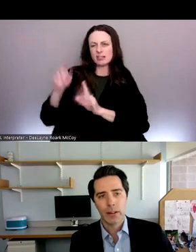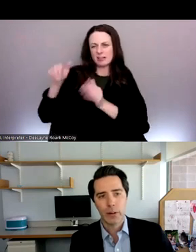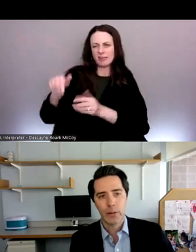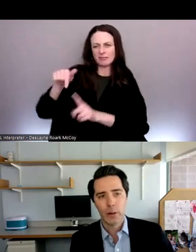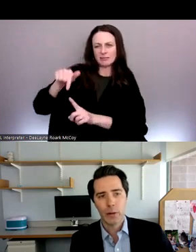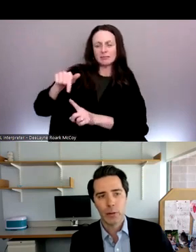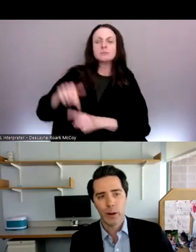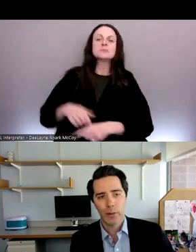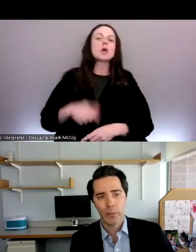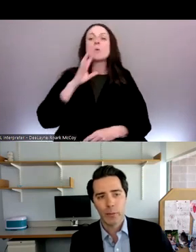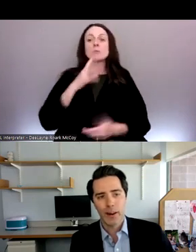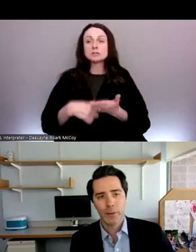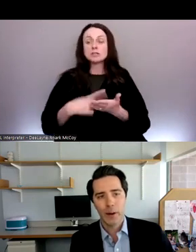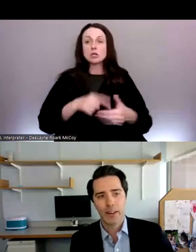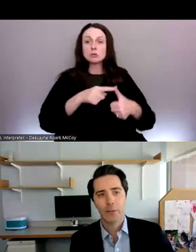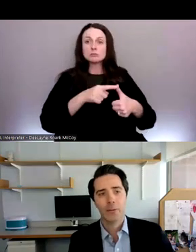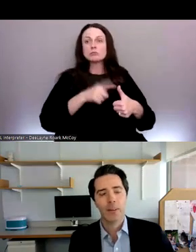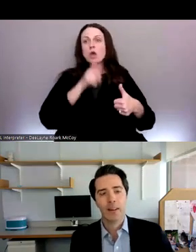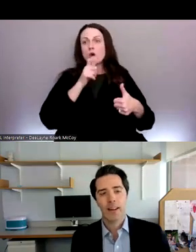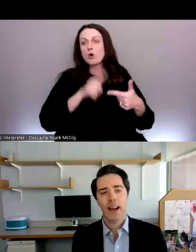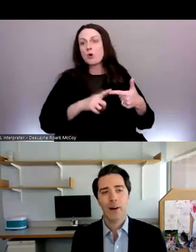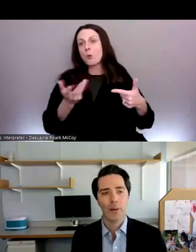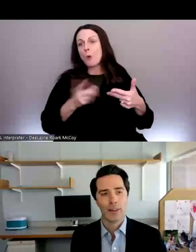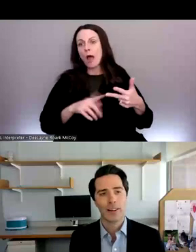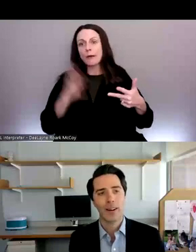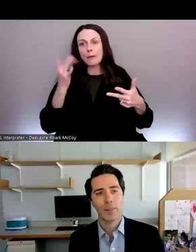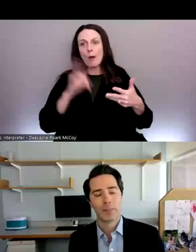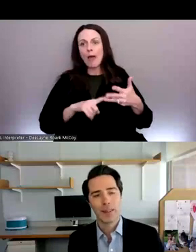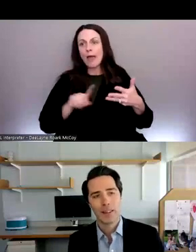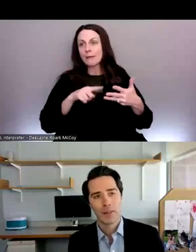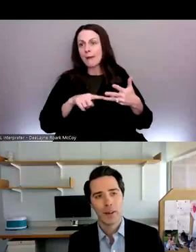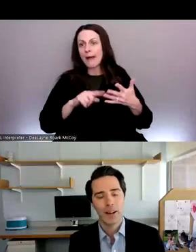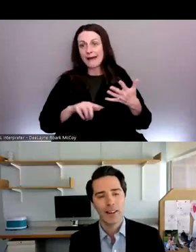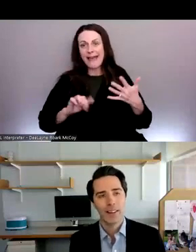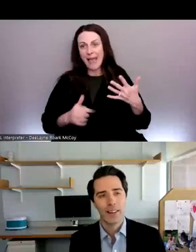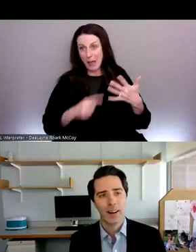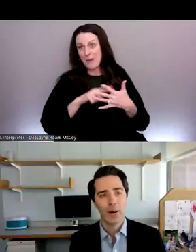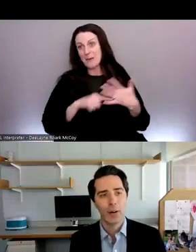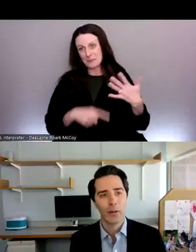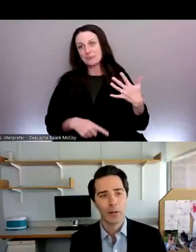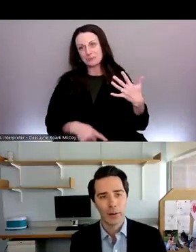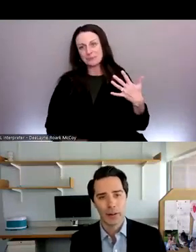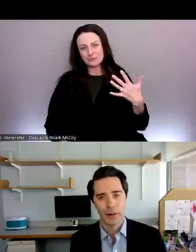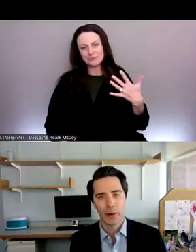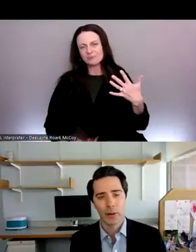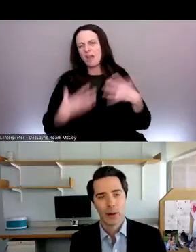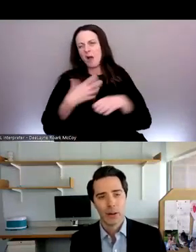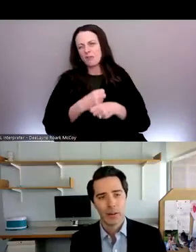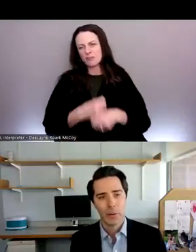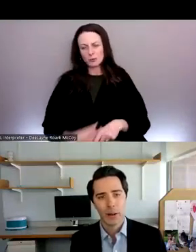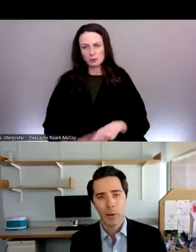sort of a who what why when how